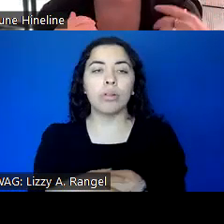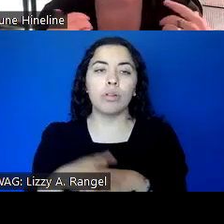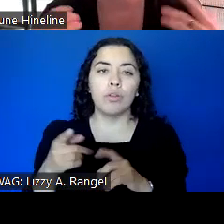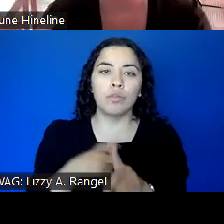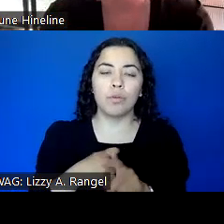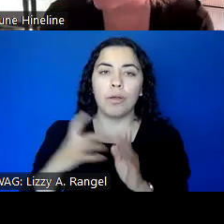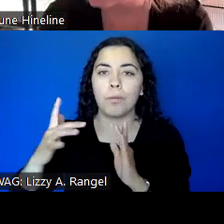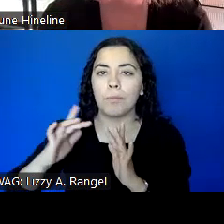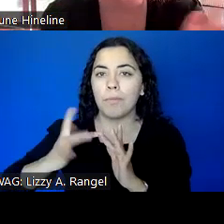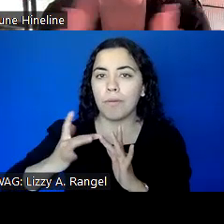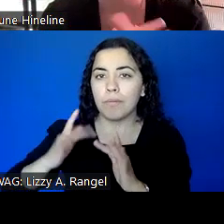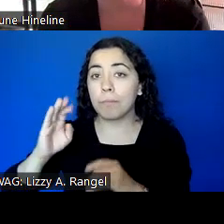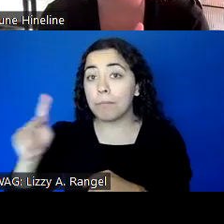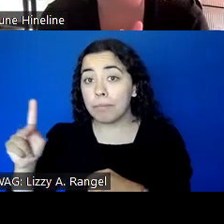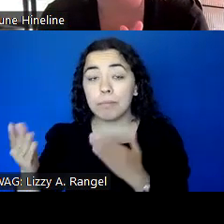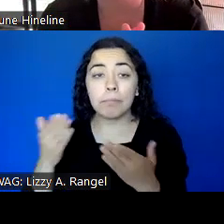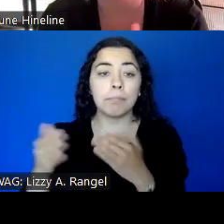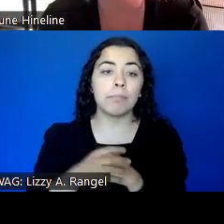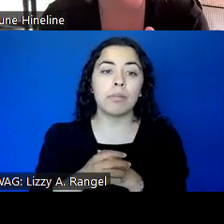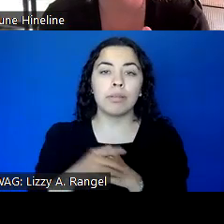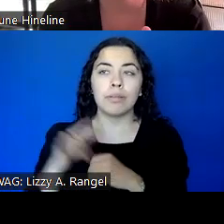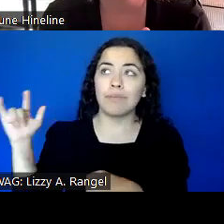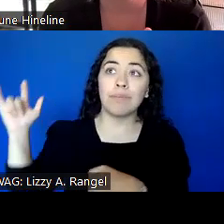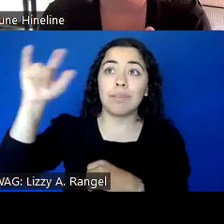But again, it's one session, you can use it typically all day,